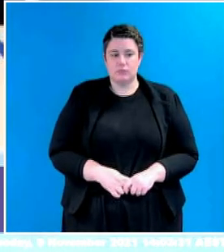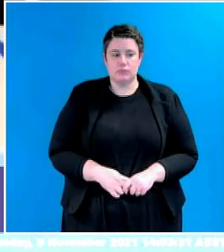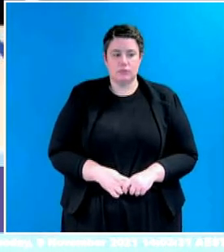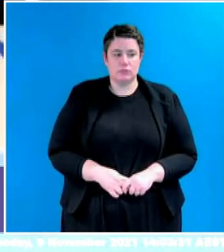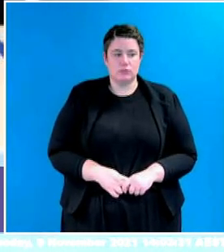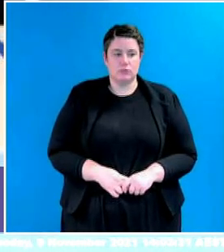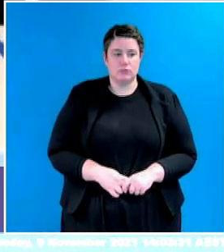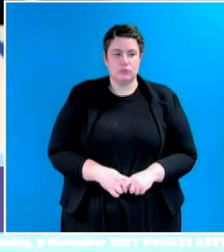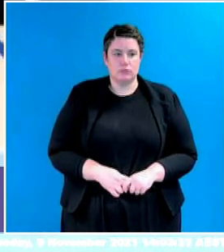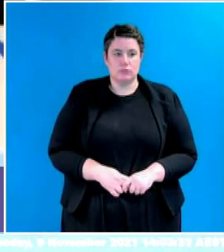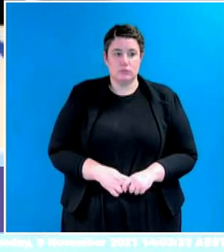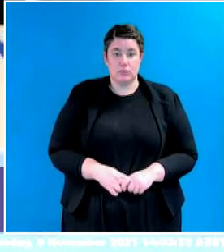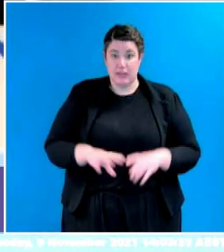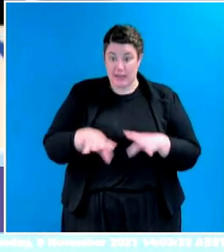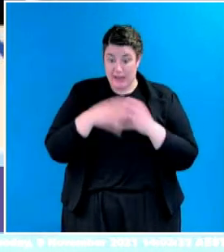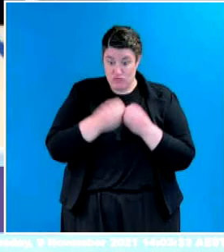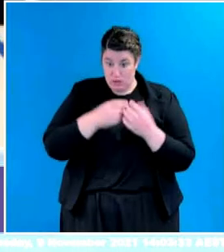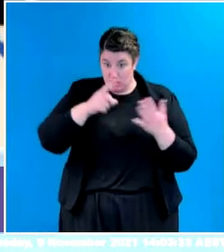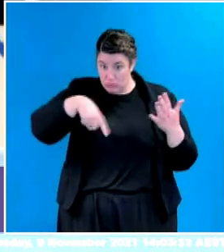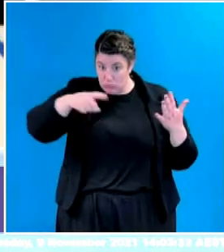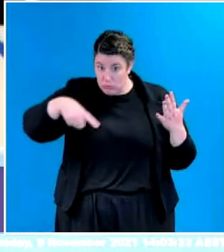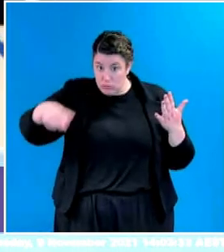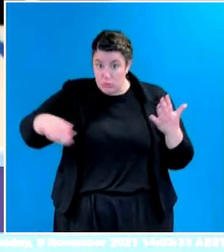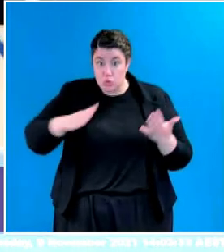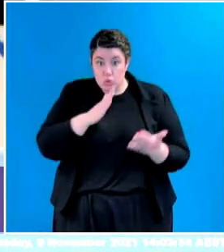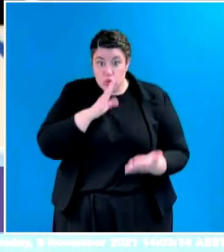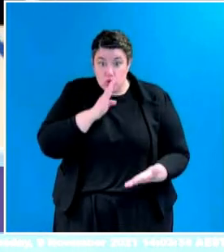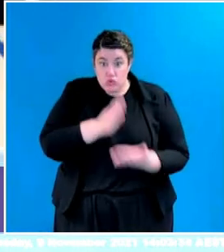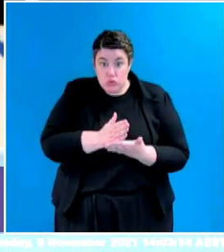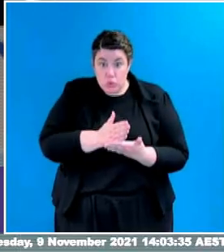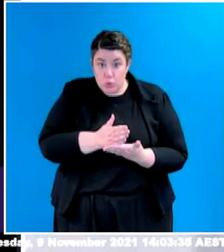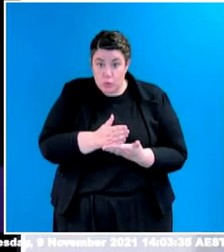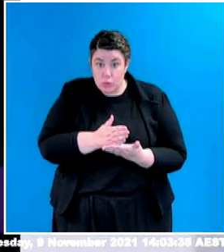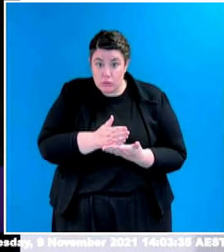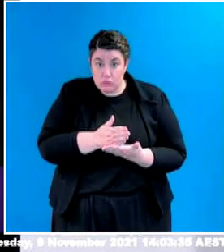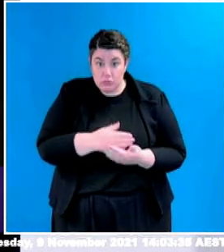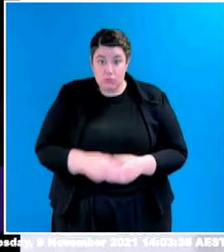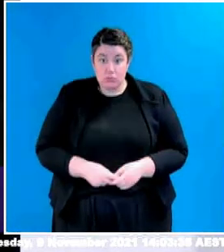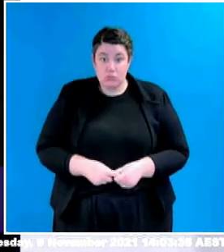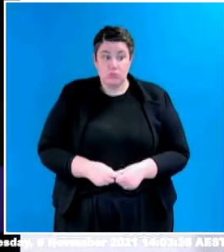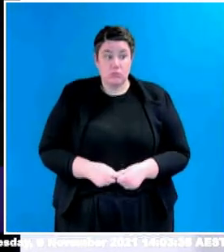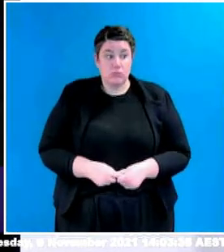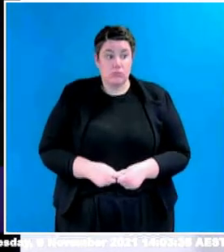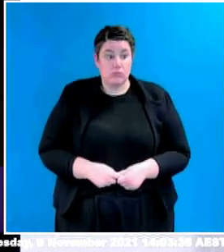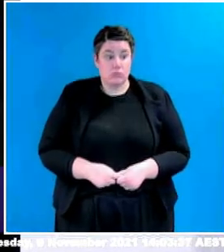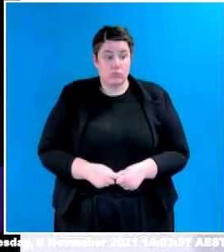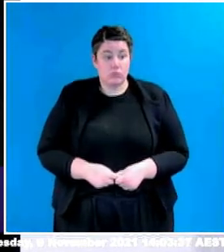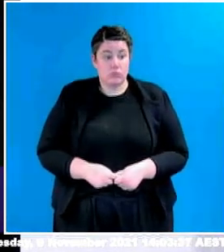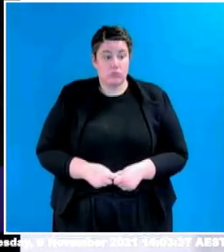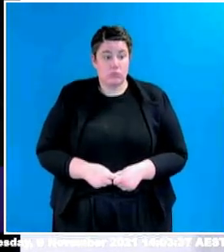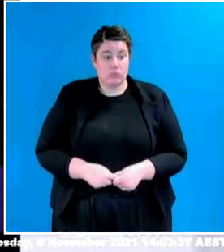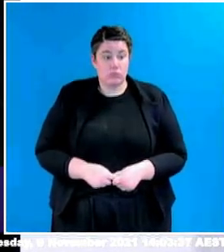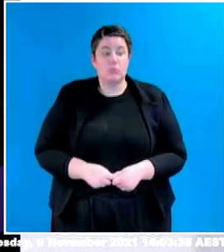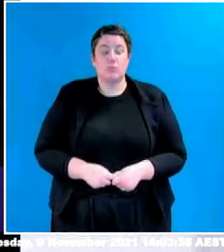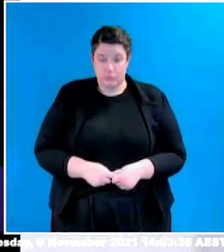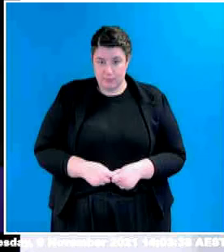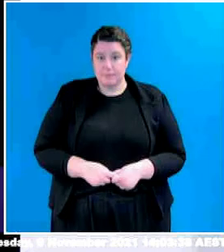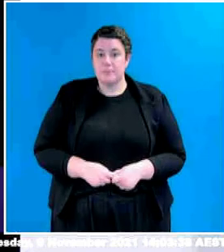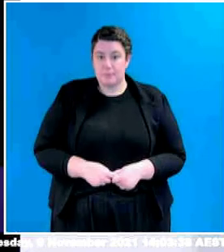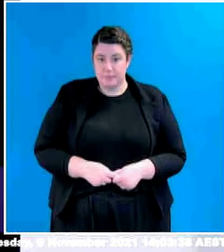Are the contents of this paper true and accurate and correct? Yes.